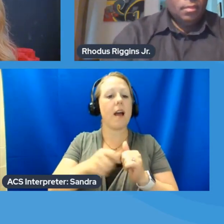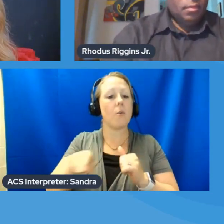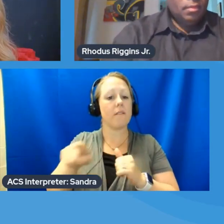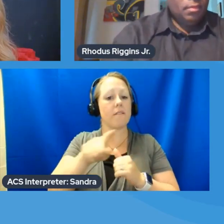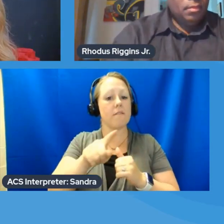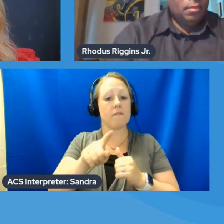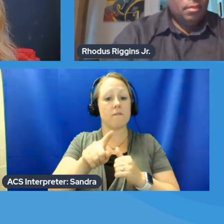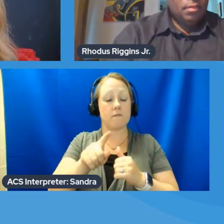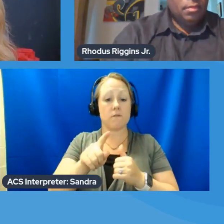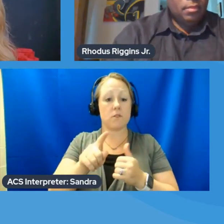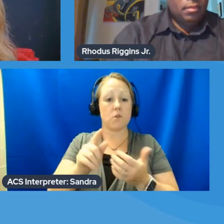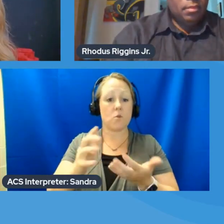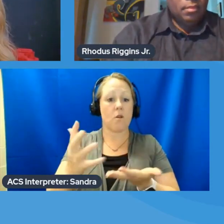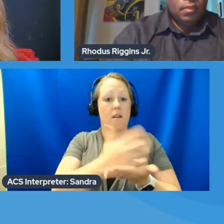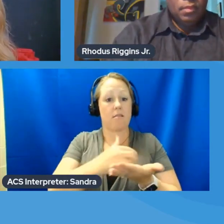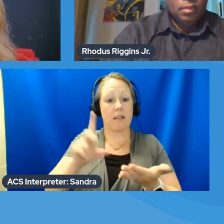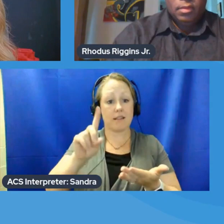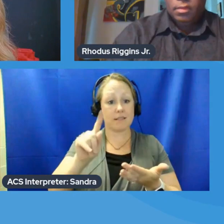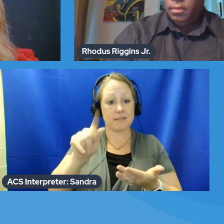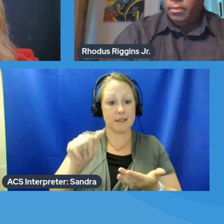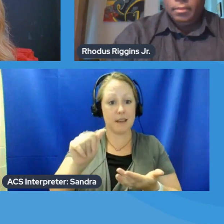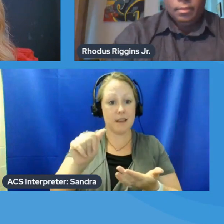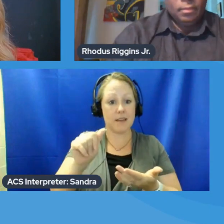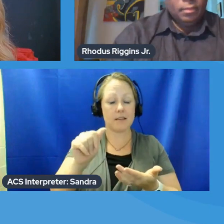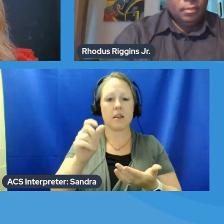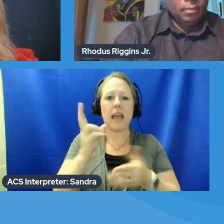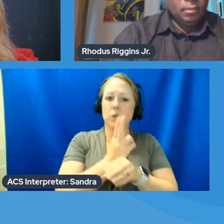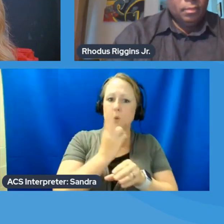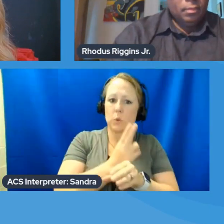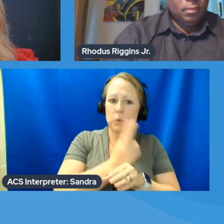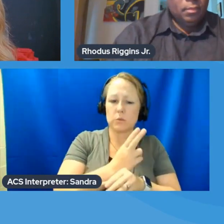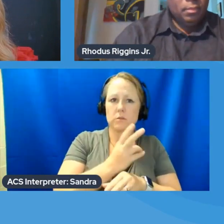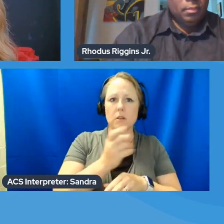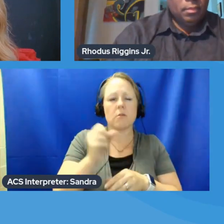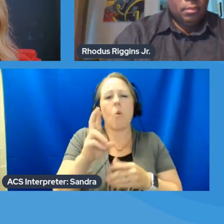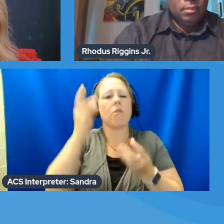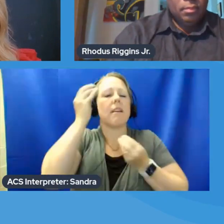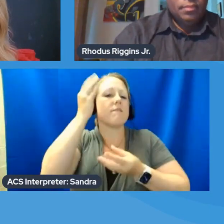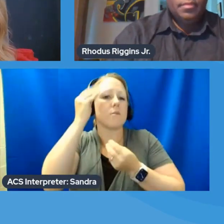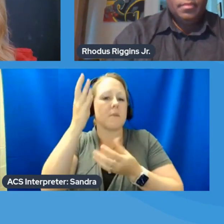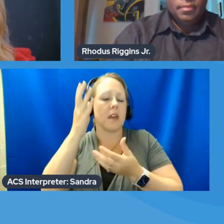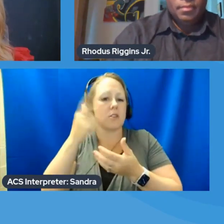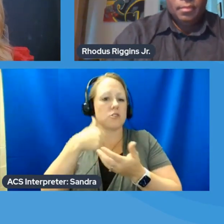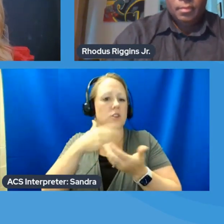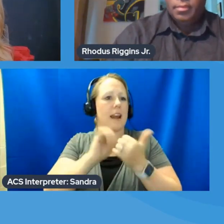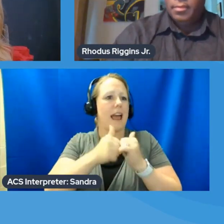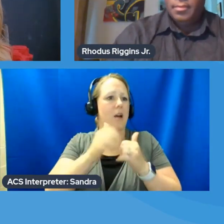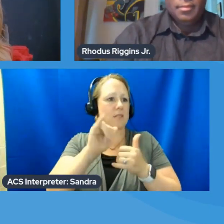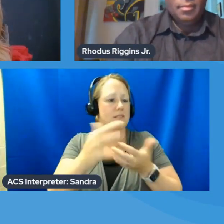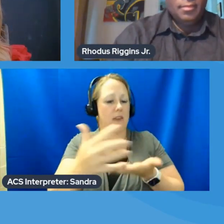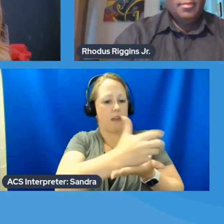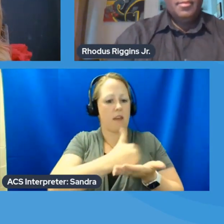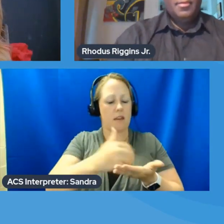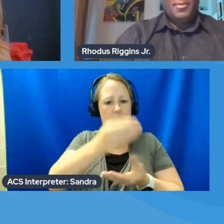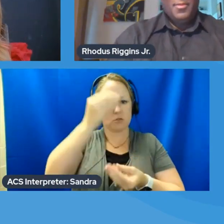and, or information to inform your TA. And, Rhodus, I'm wondering if you can start us off.